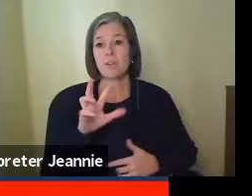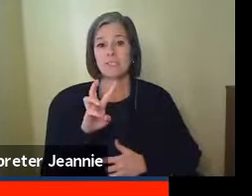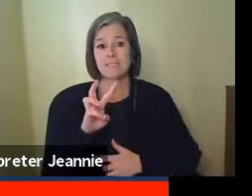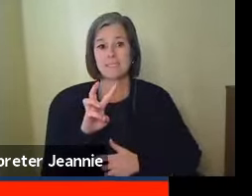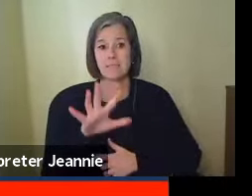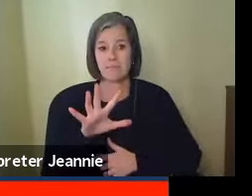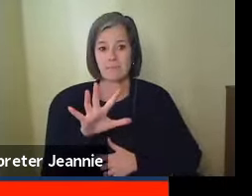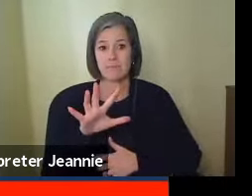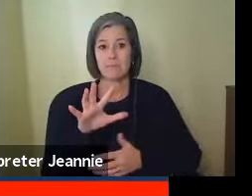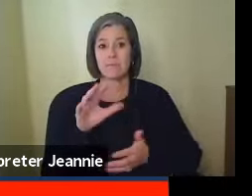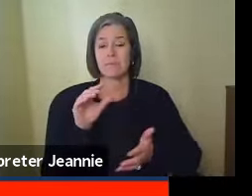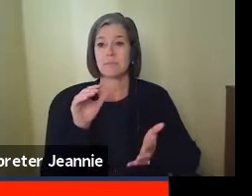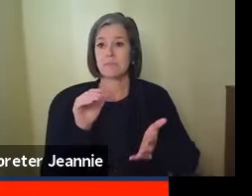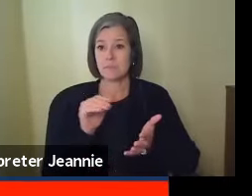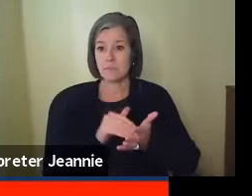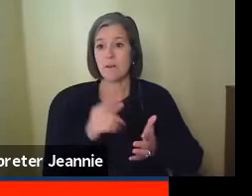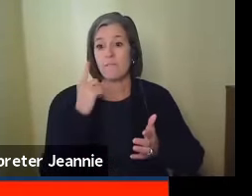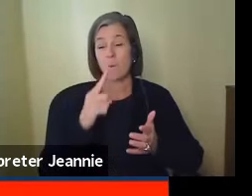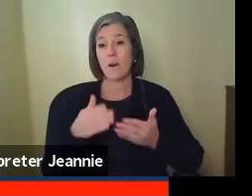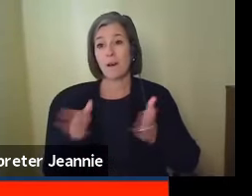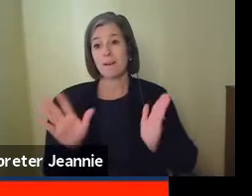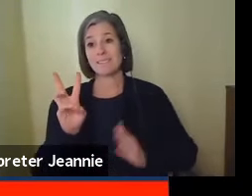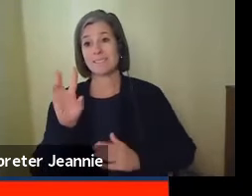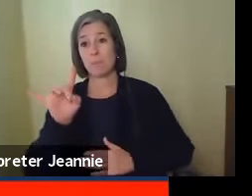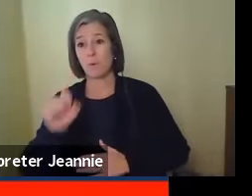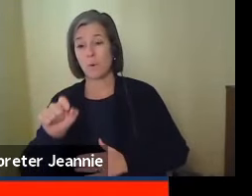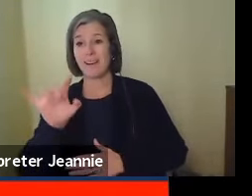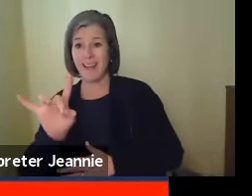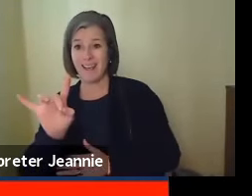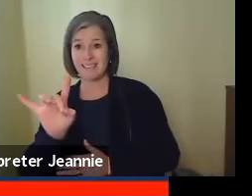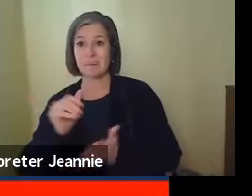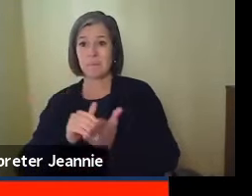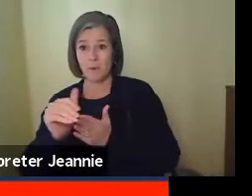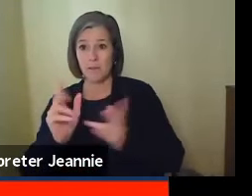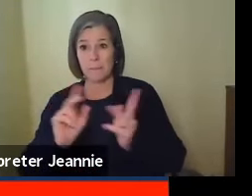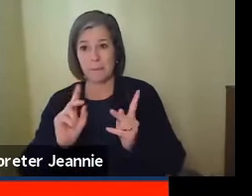across a population of 6.8 million individuals in Tennessee so that is a drop in the bucket